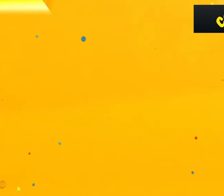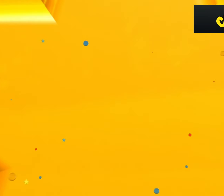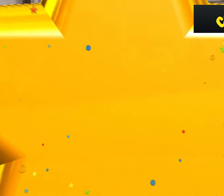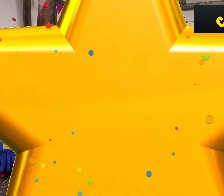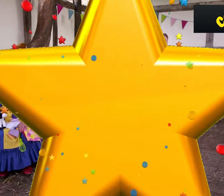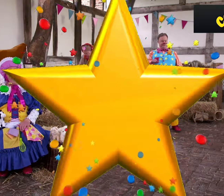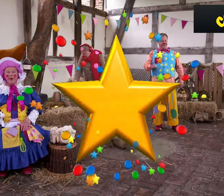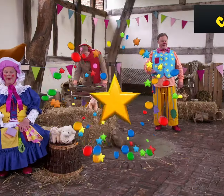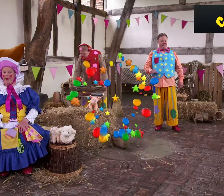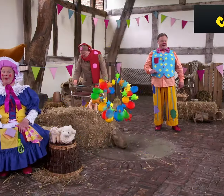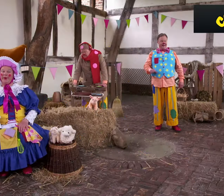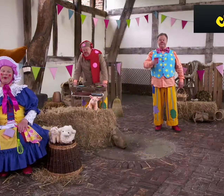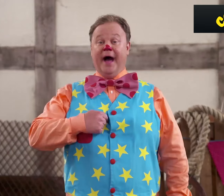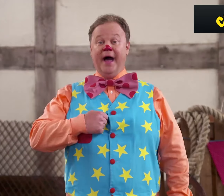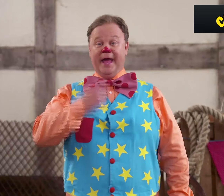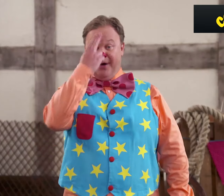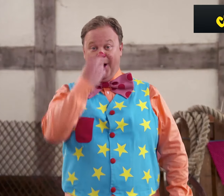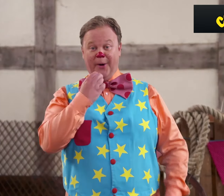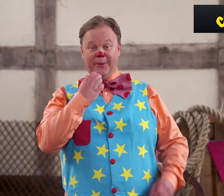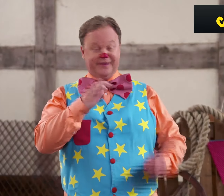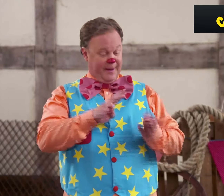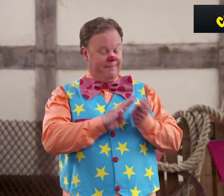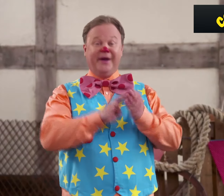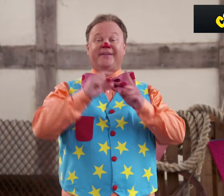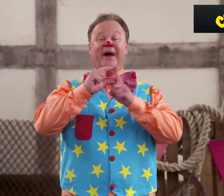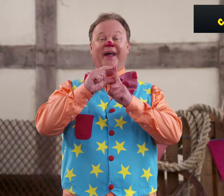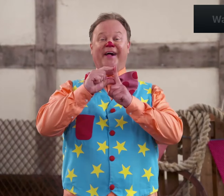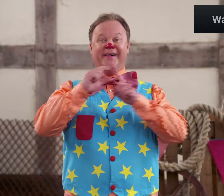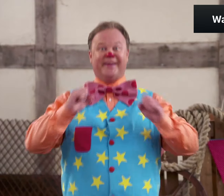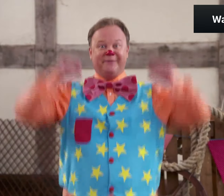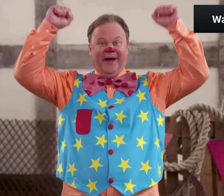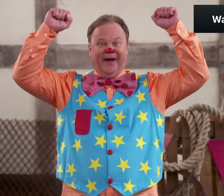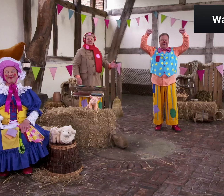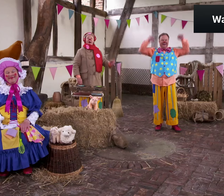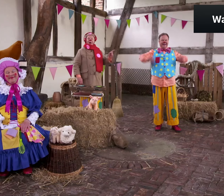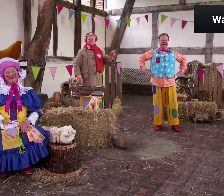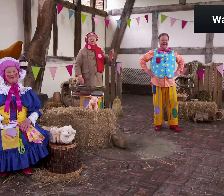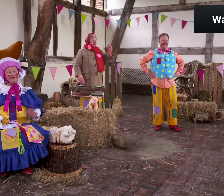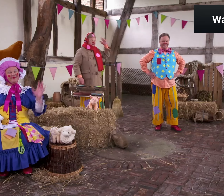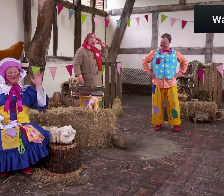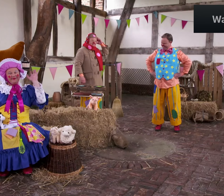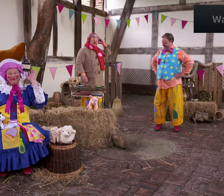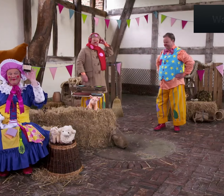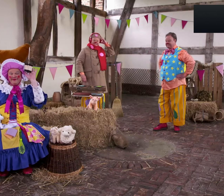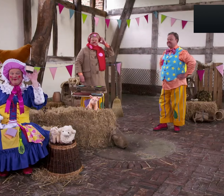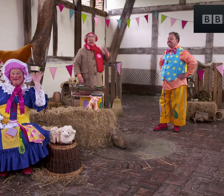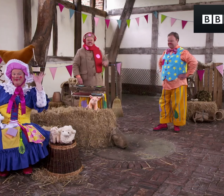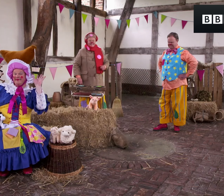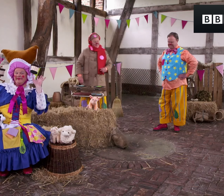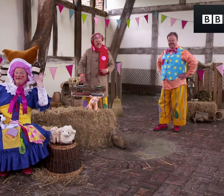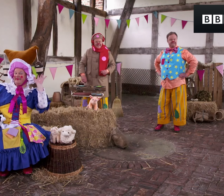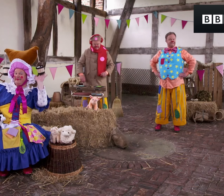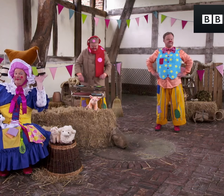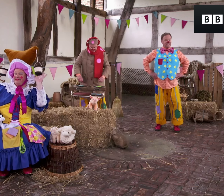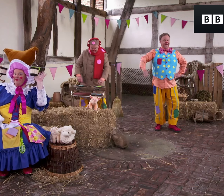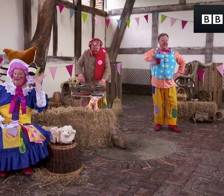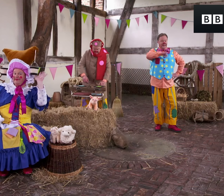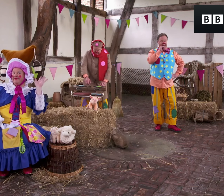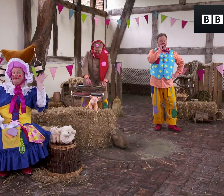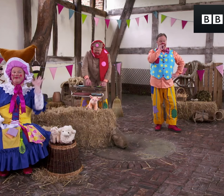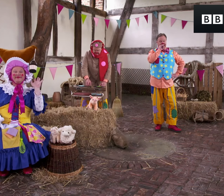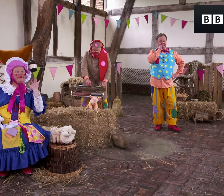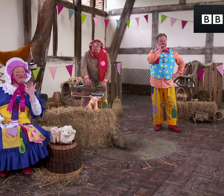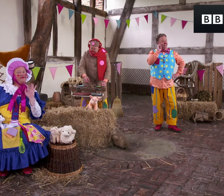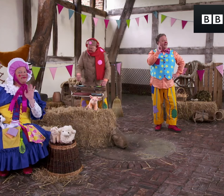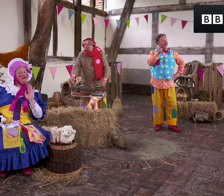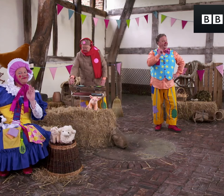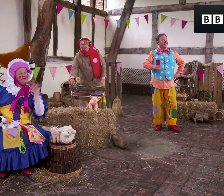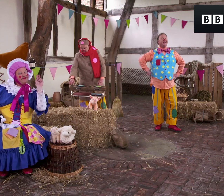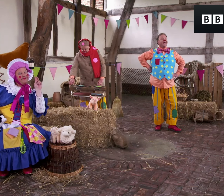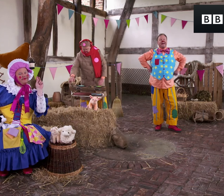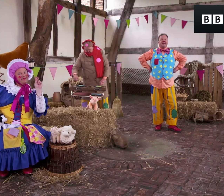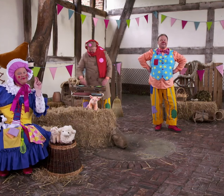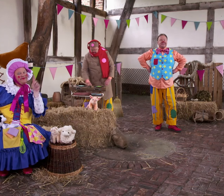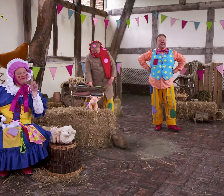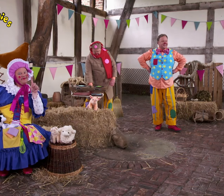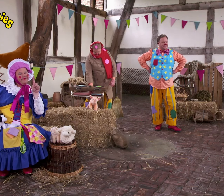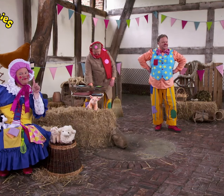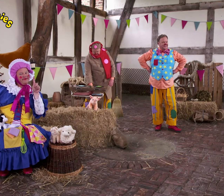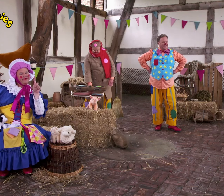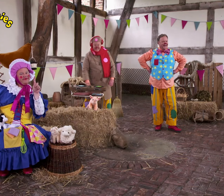i'm a farmer i'm old macdonald are you ready for the dance mr tumble him oh i mean old macdonald